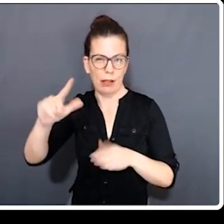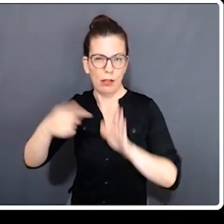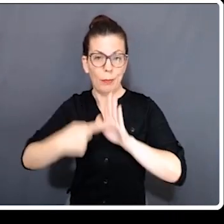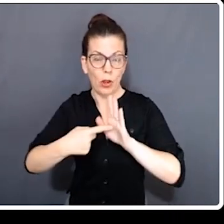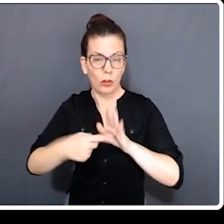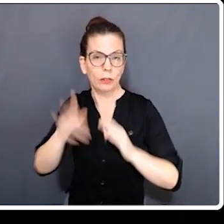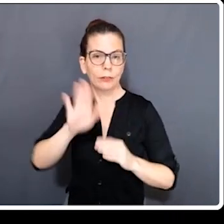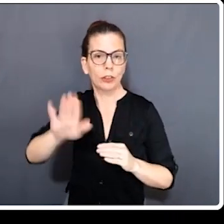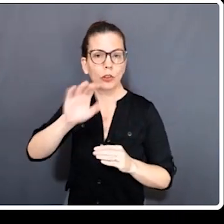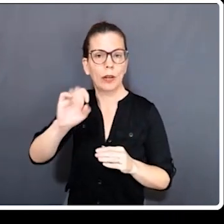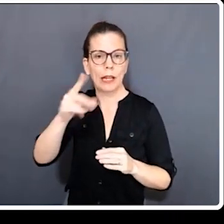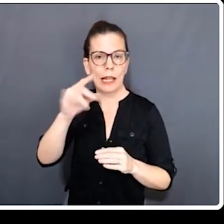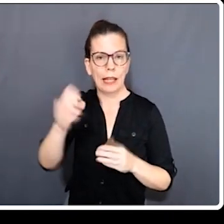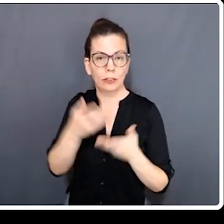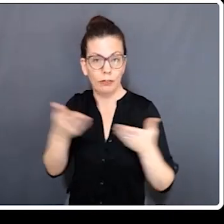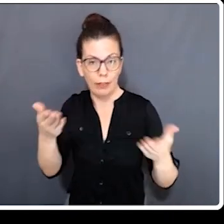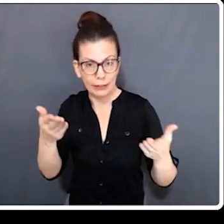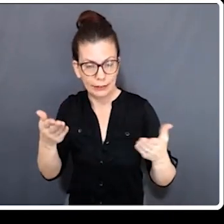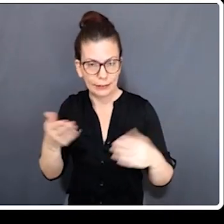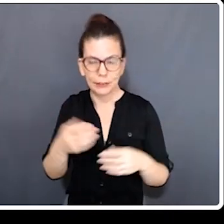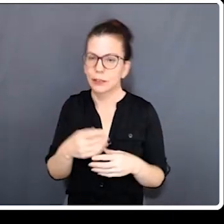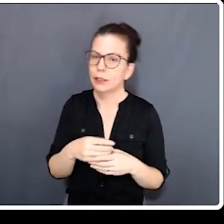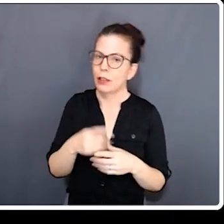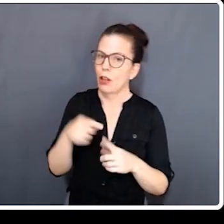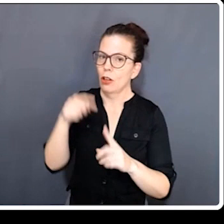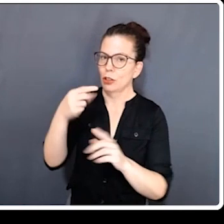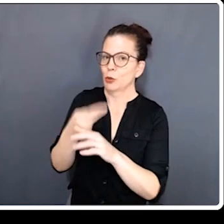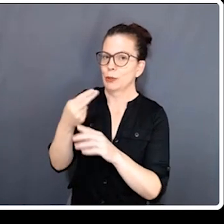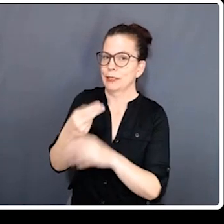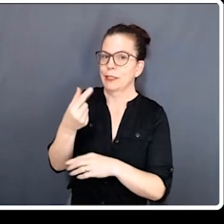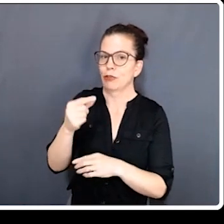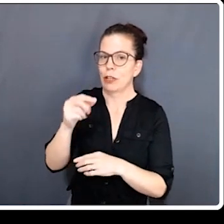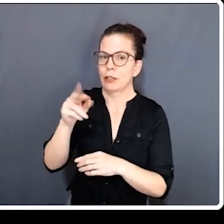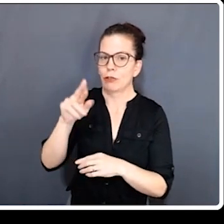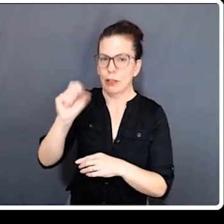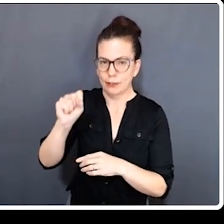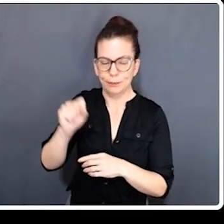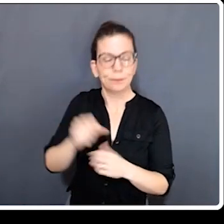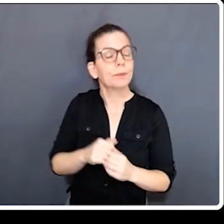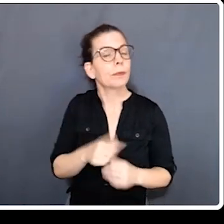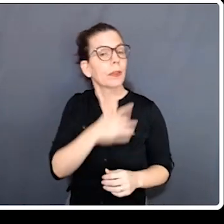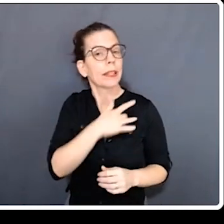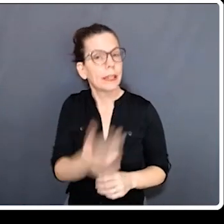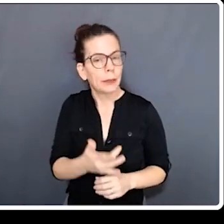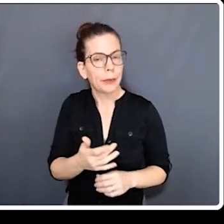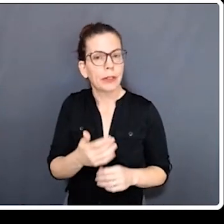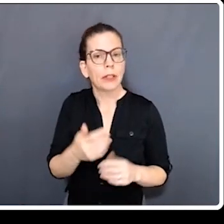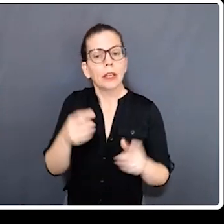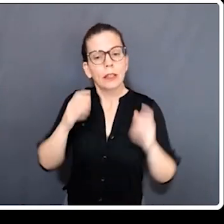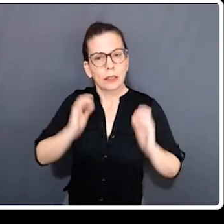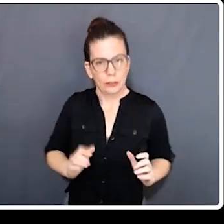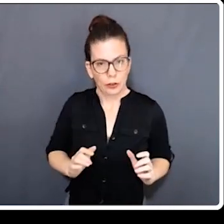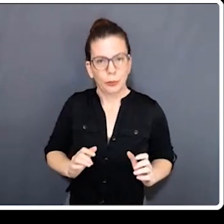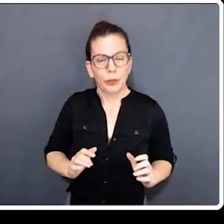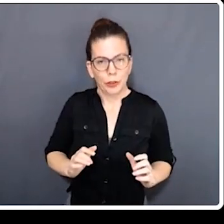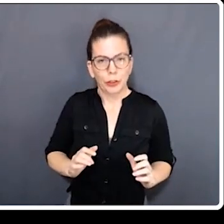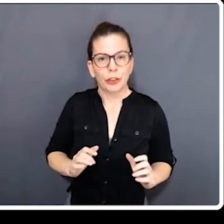for your edge devices, all through Greengrass. Now, typically we have seen customers